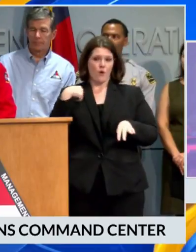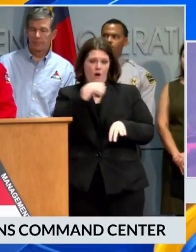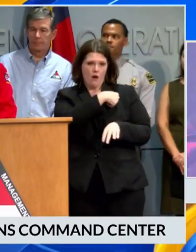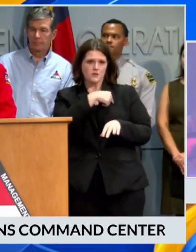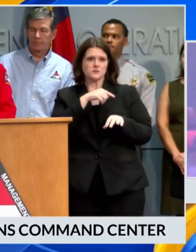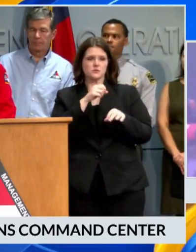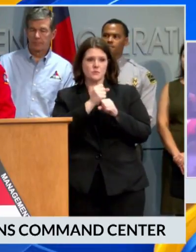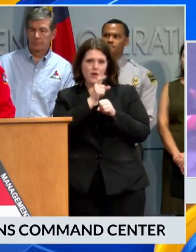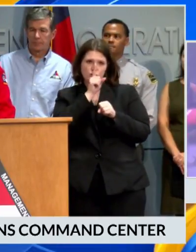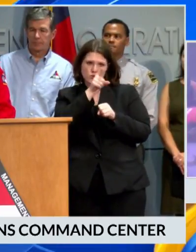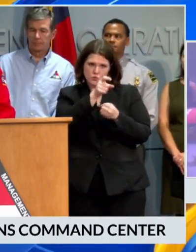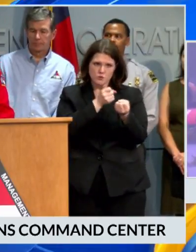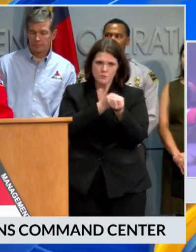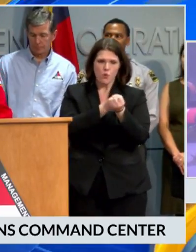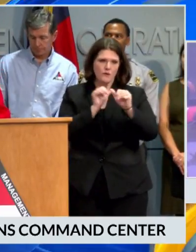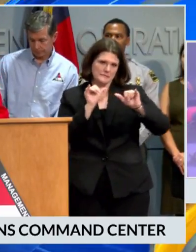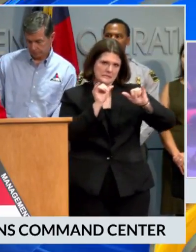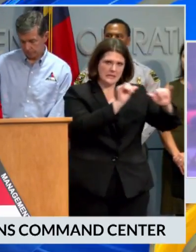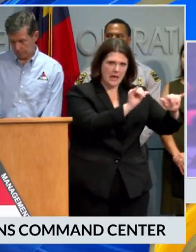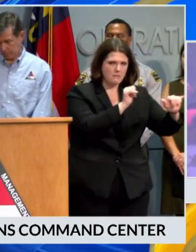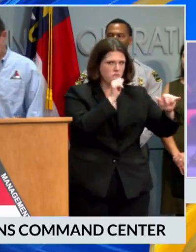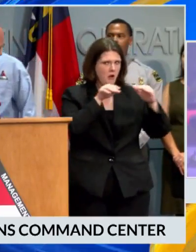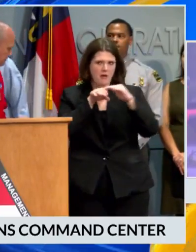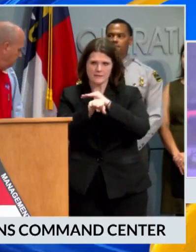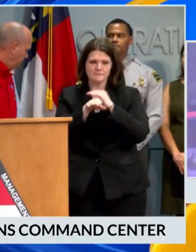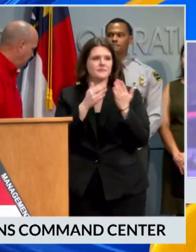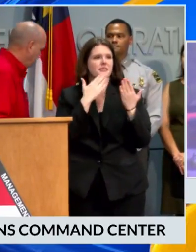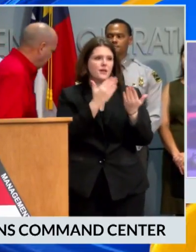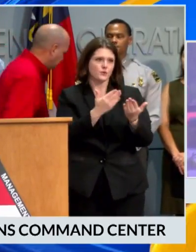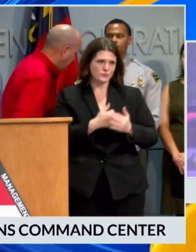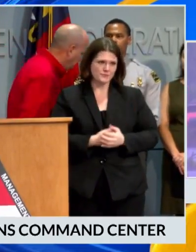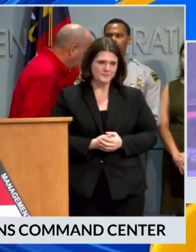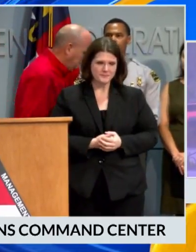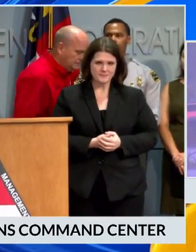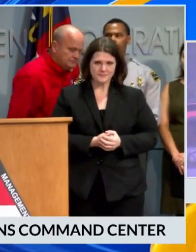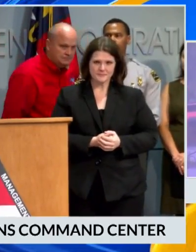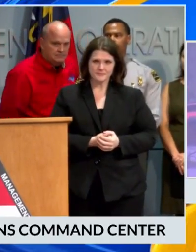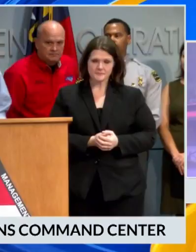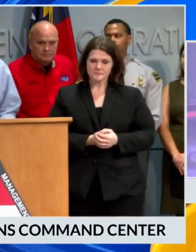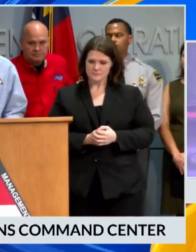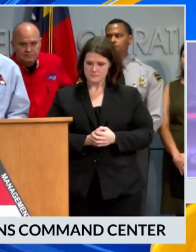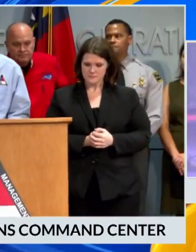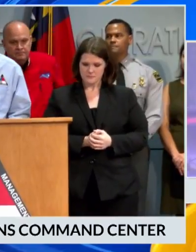RISKS OF THEIR OWN. THEY ARE CRITICAL TO CONTINUE